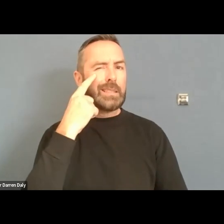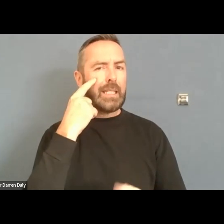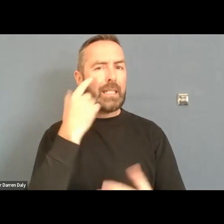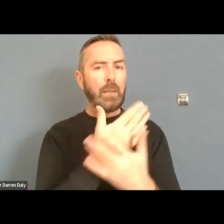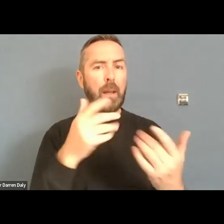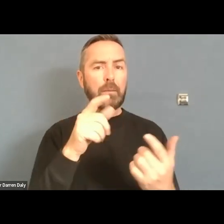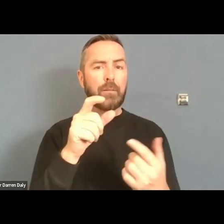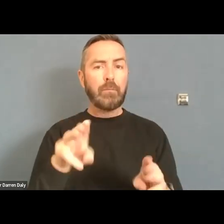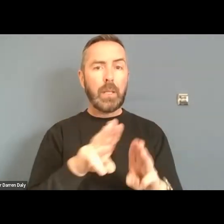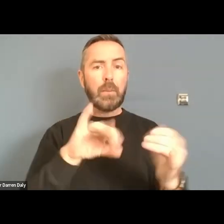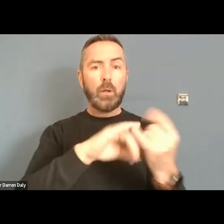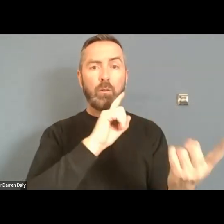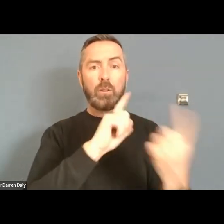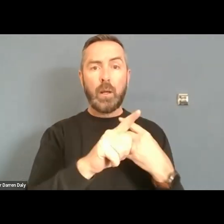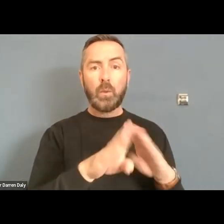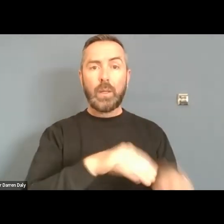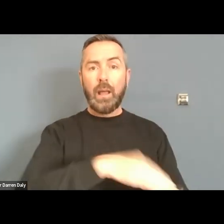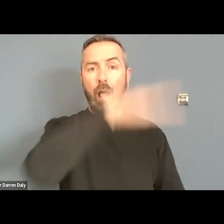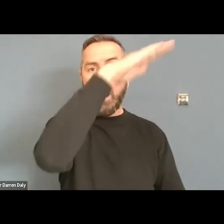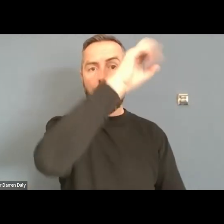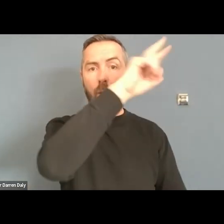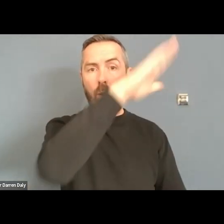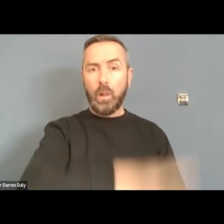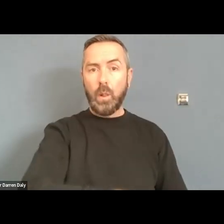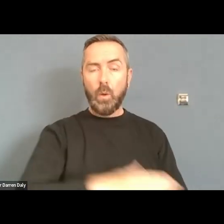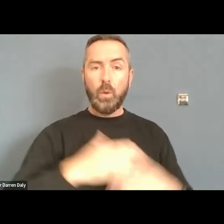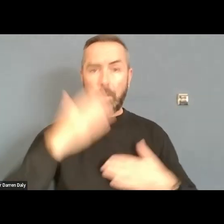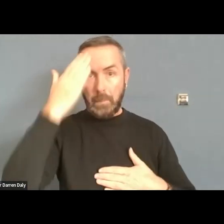or low mental well-being and also those with risk of depression.